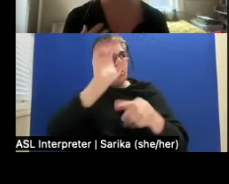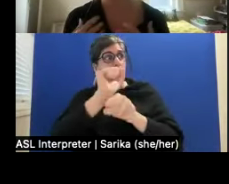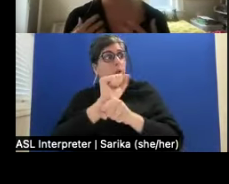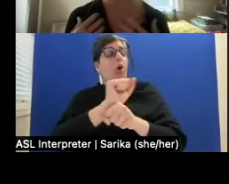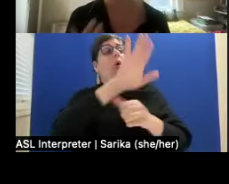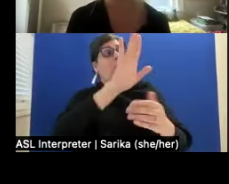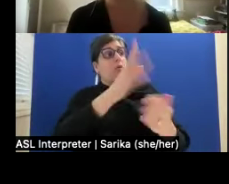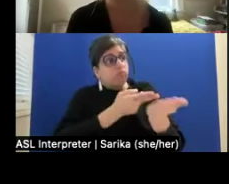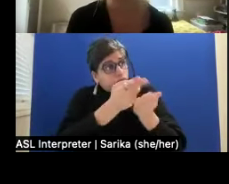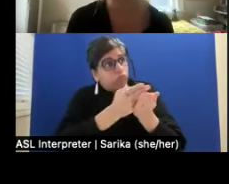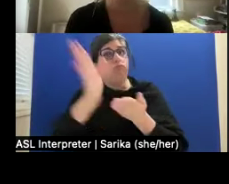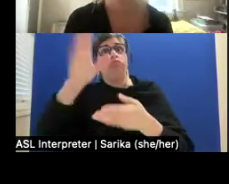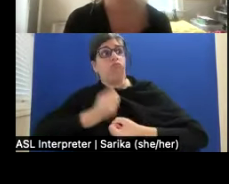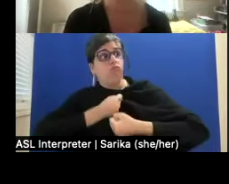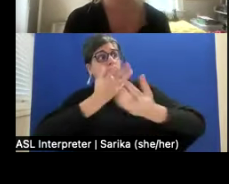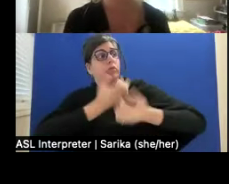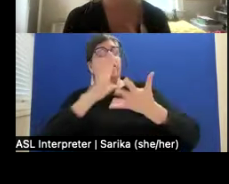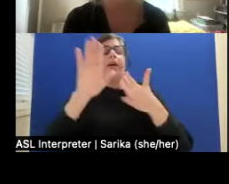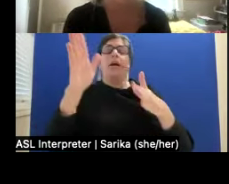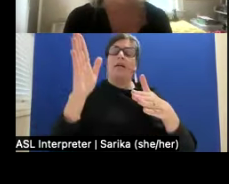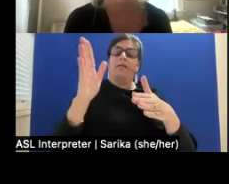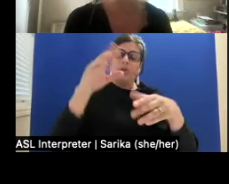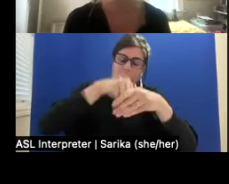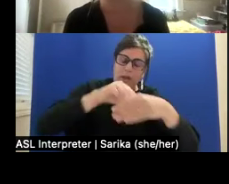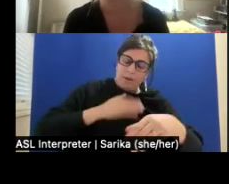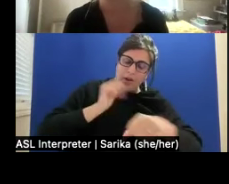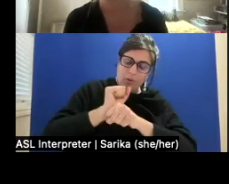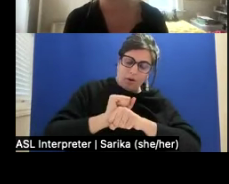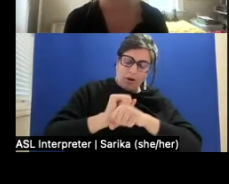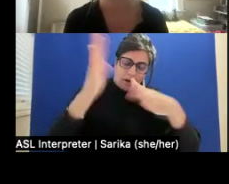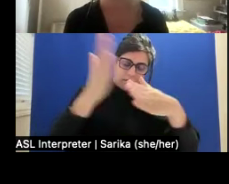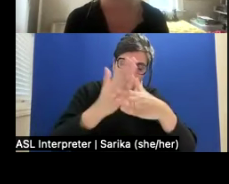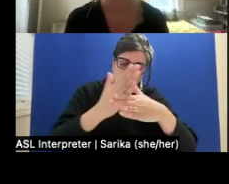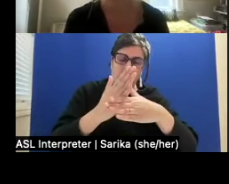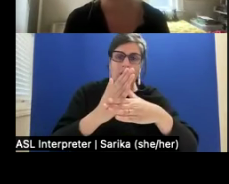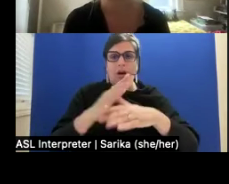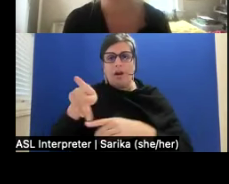I share platforms that I'm been given with local voices or emerging voices.